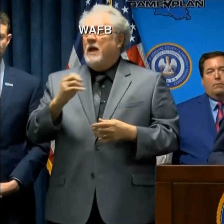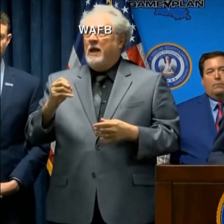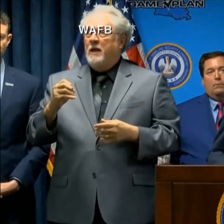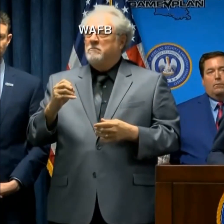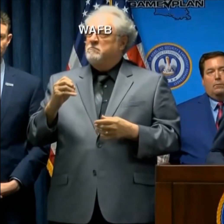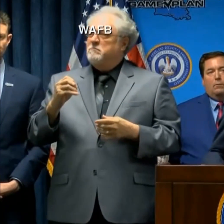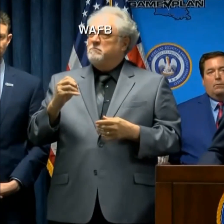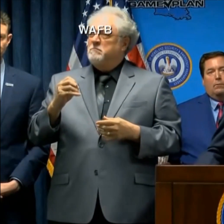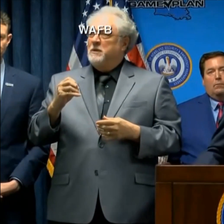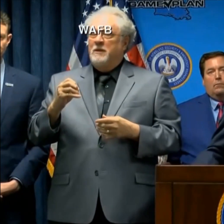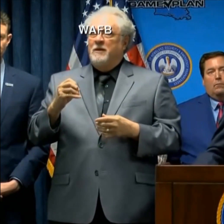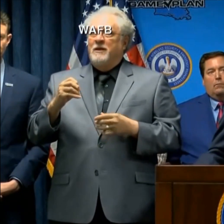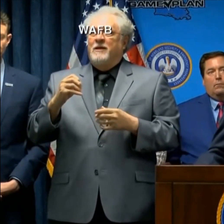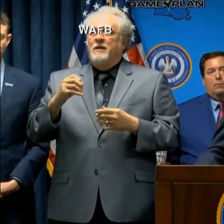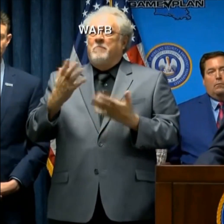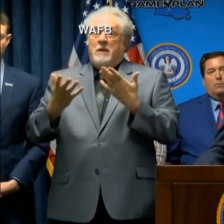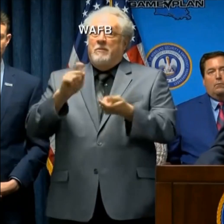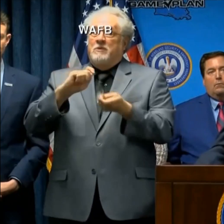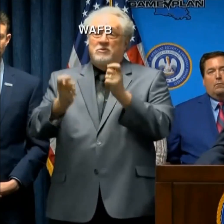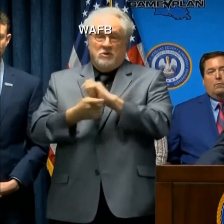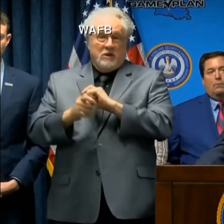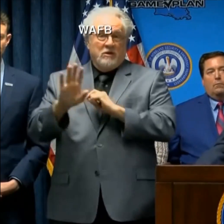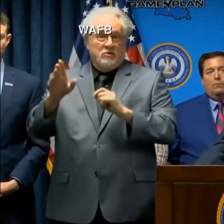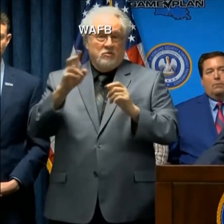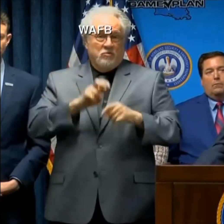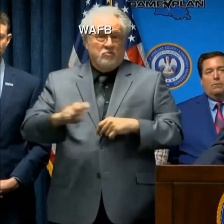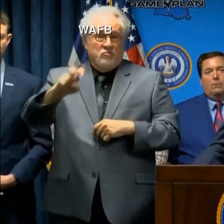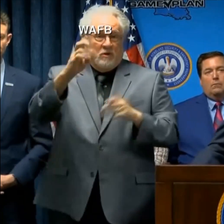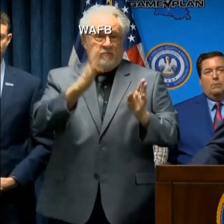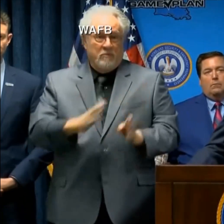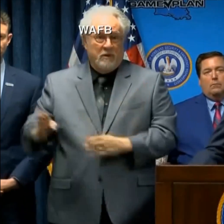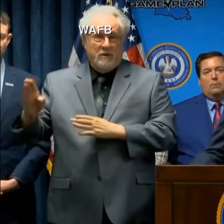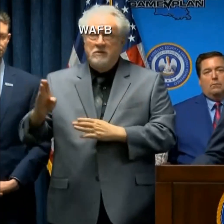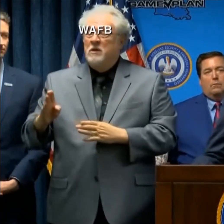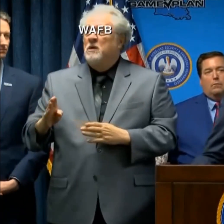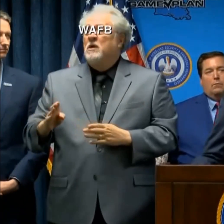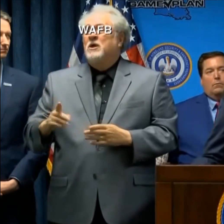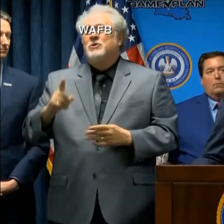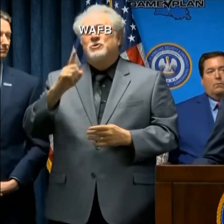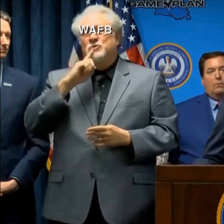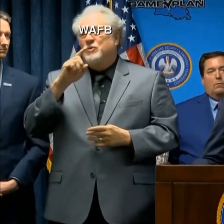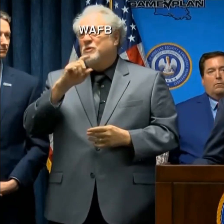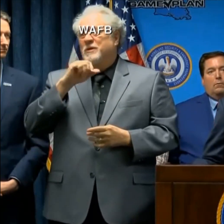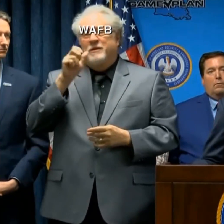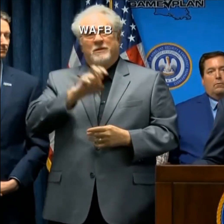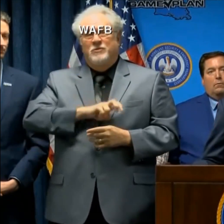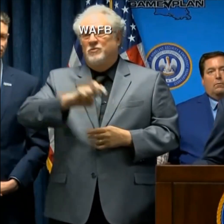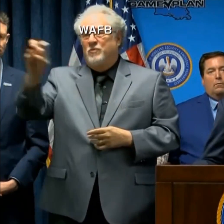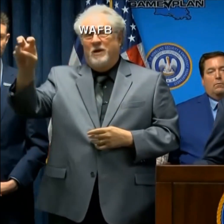any travel plans that they have certainly not traveling unless